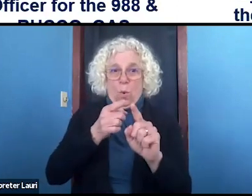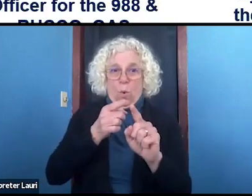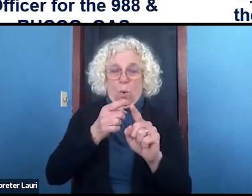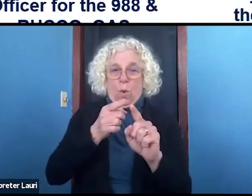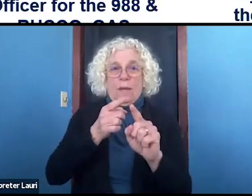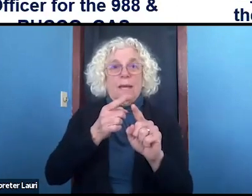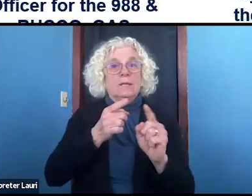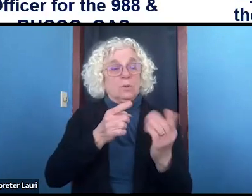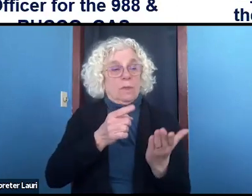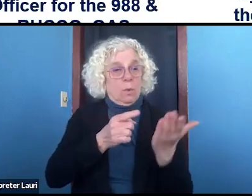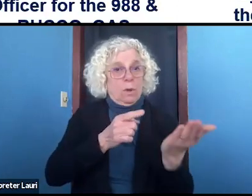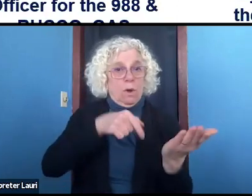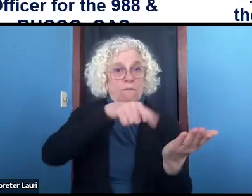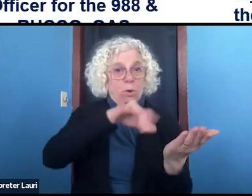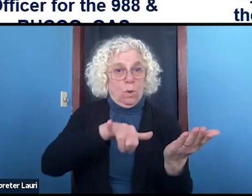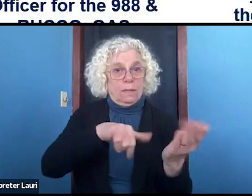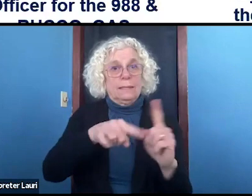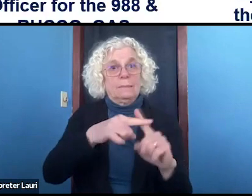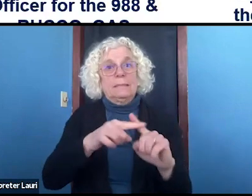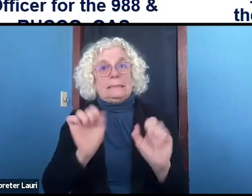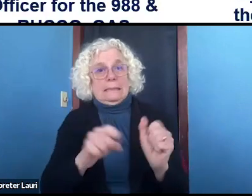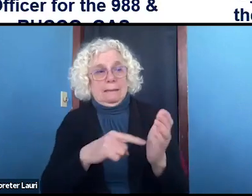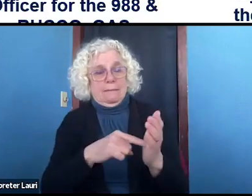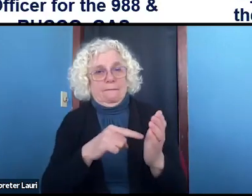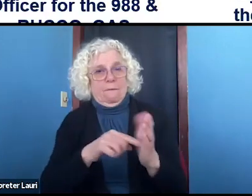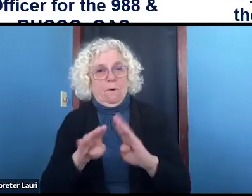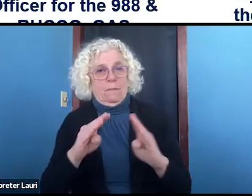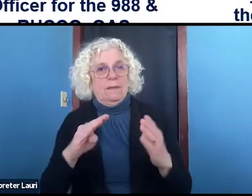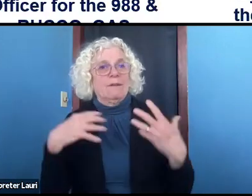and affordable behavioral health crisis services for all.